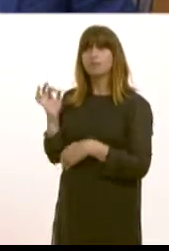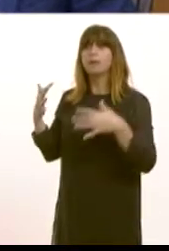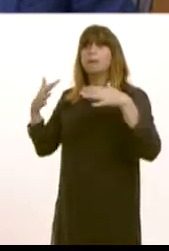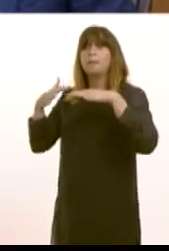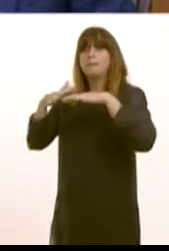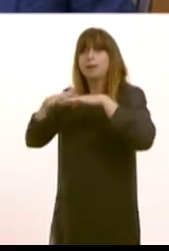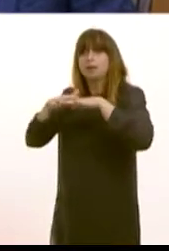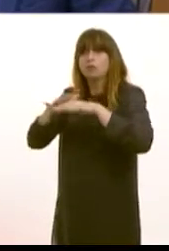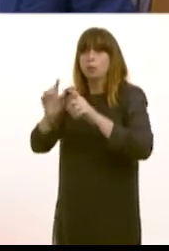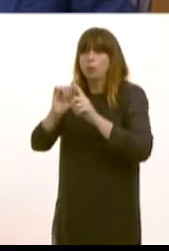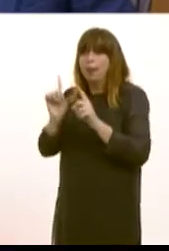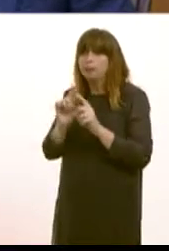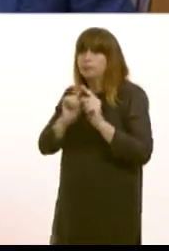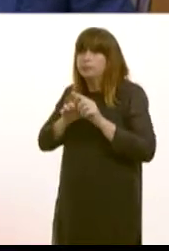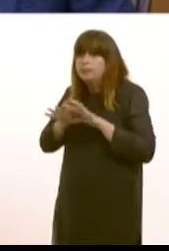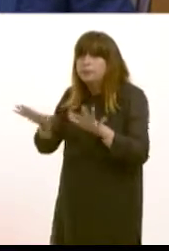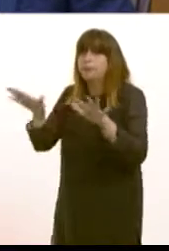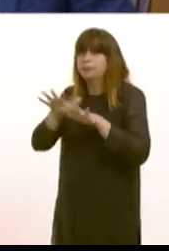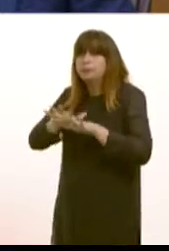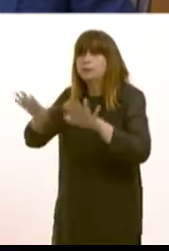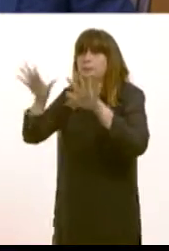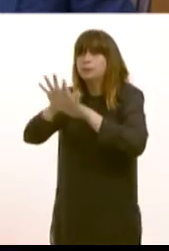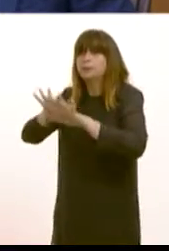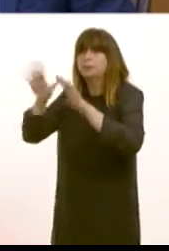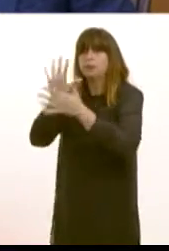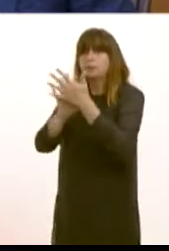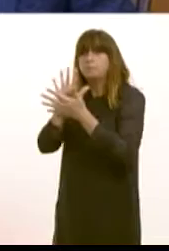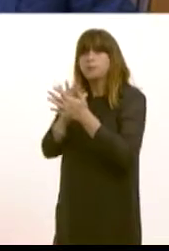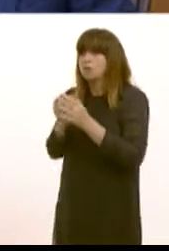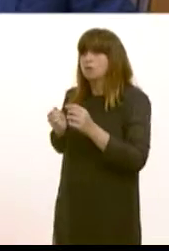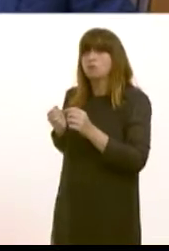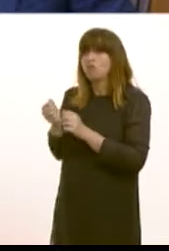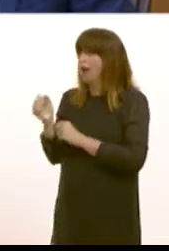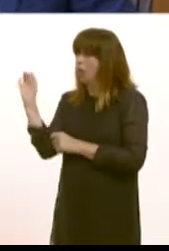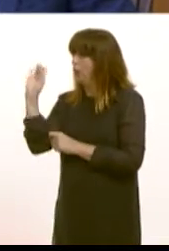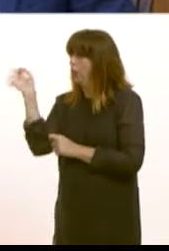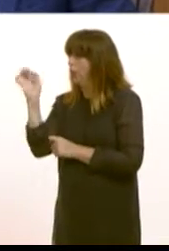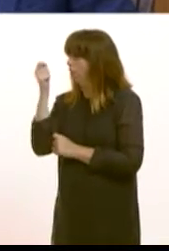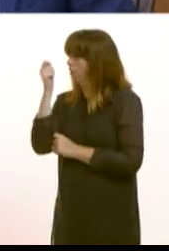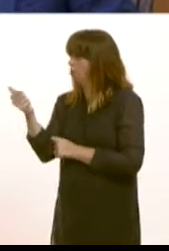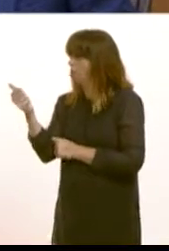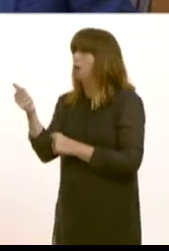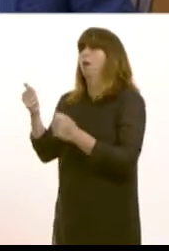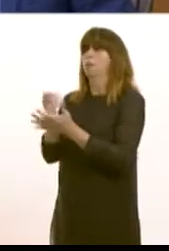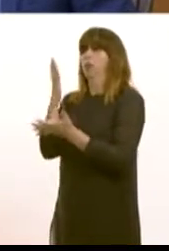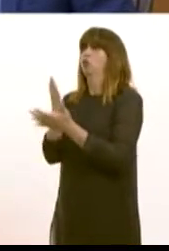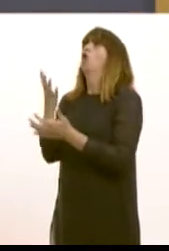need to look at these areas where, certainly, rail transport is non-existent, or thereís little of it, to make sure that those gaps are filled in in the future.